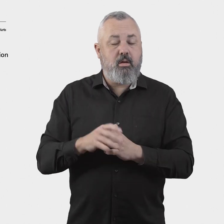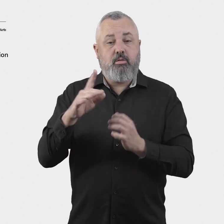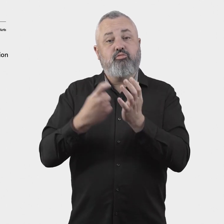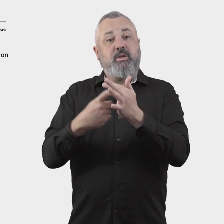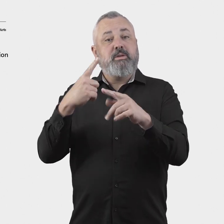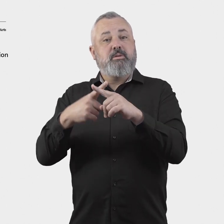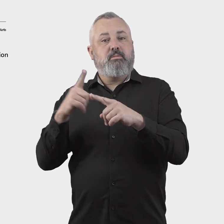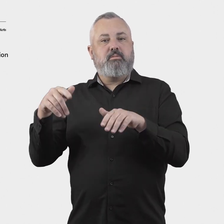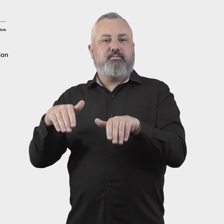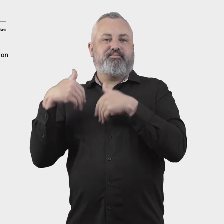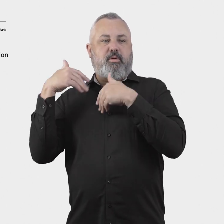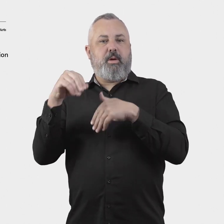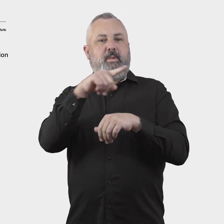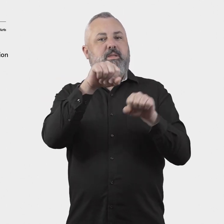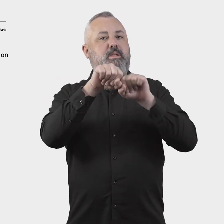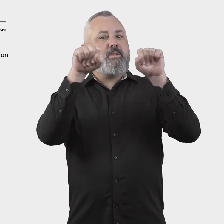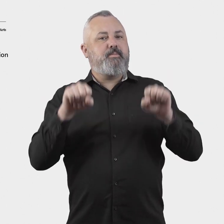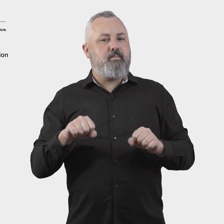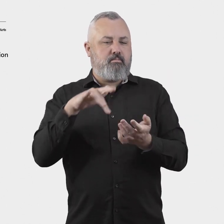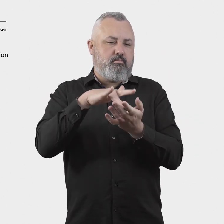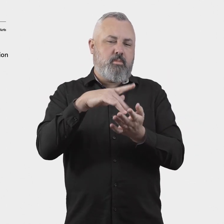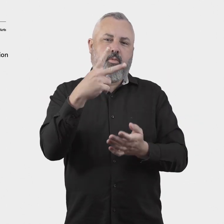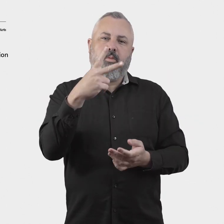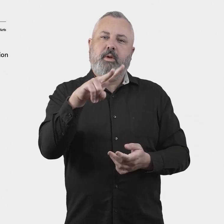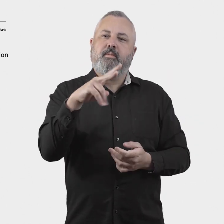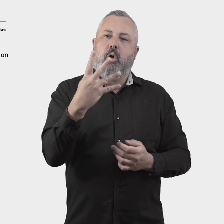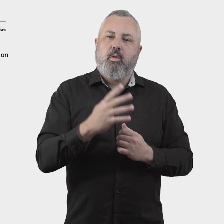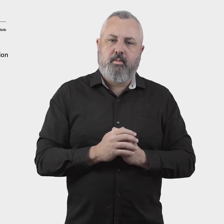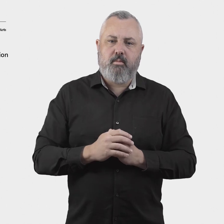Rex withdrew from the scheme in mid-2024.